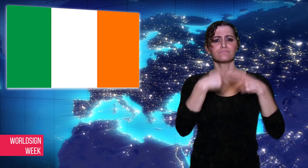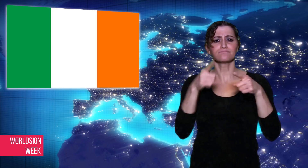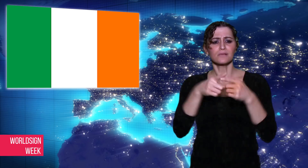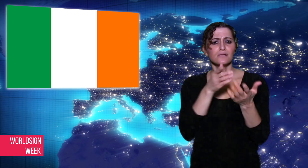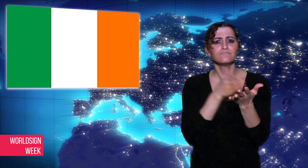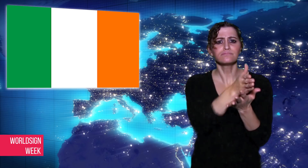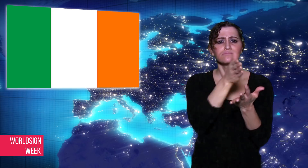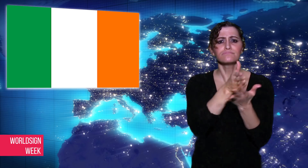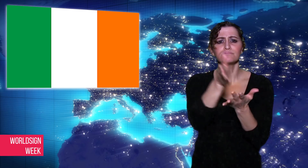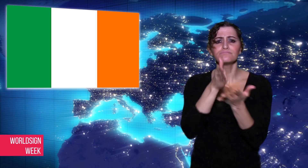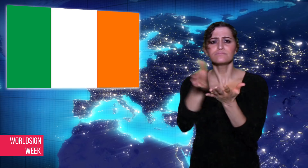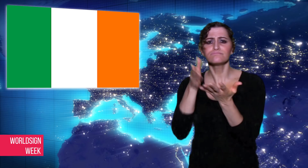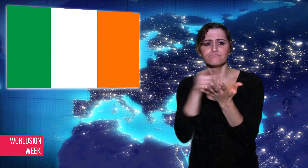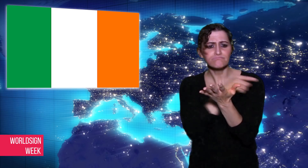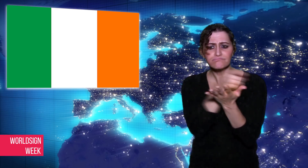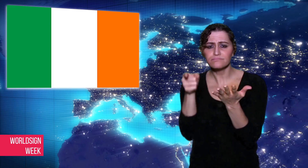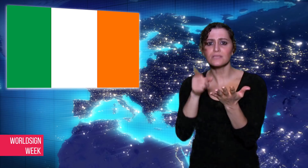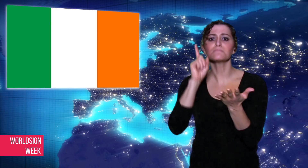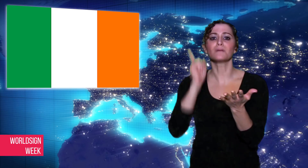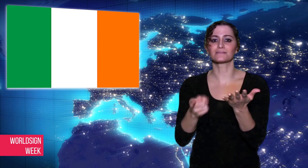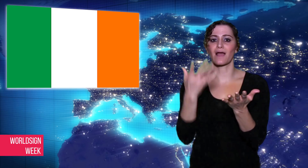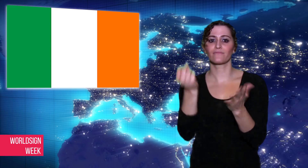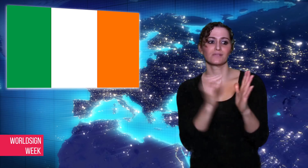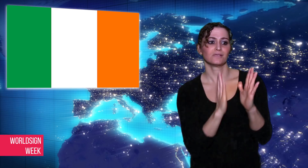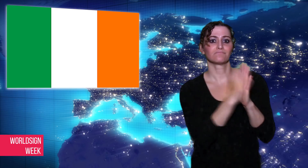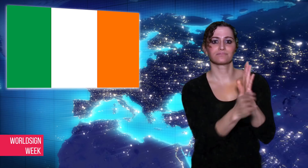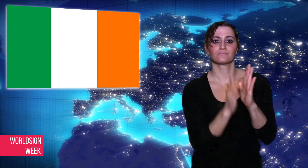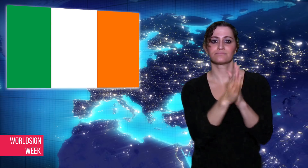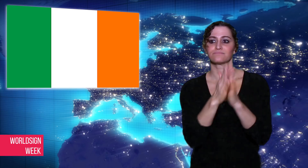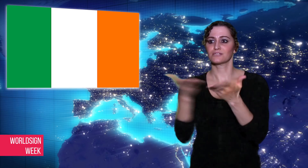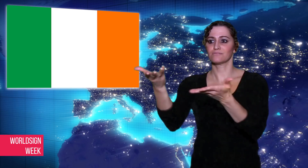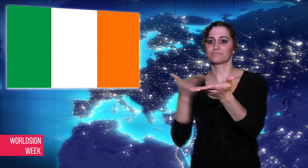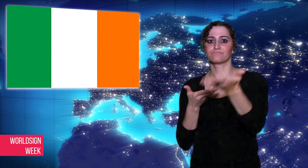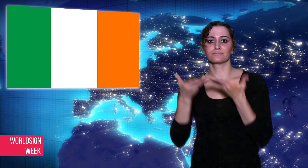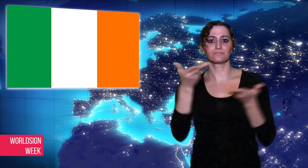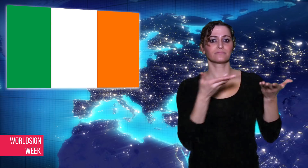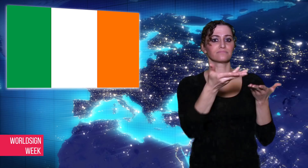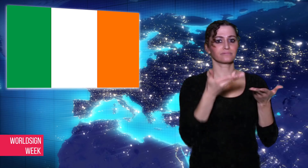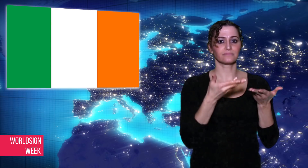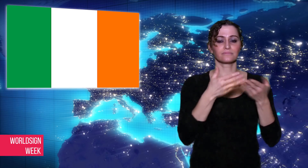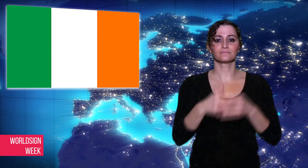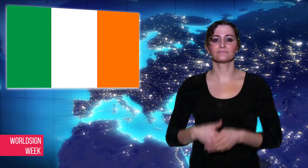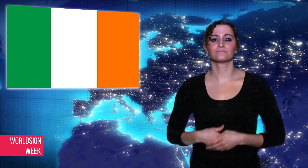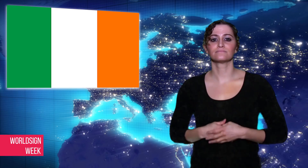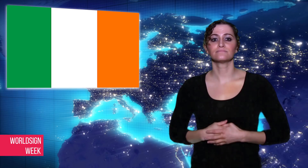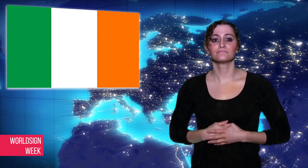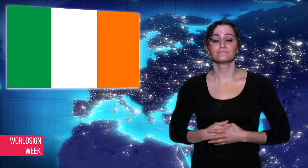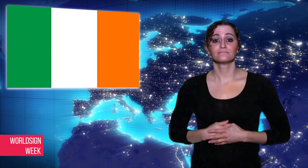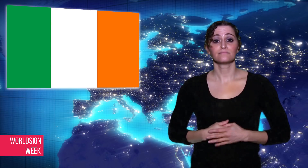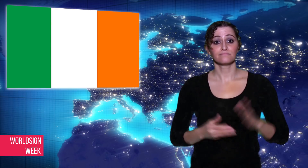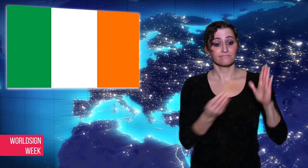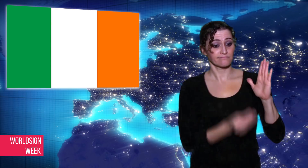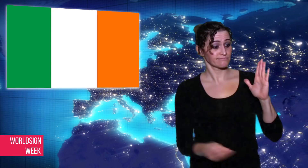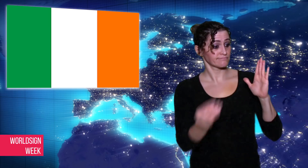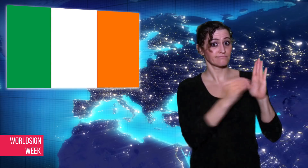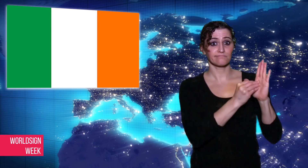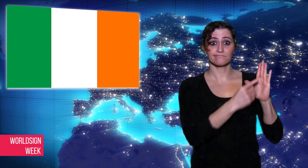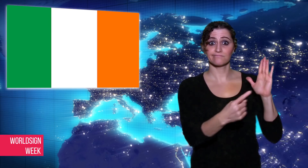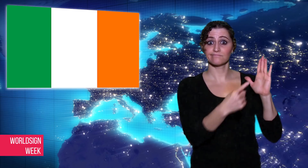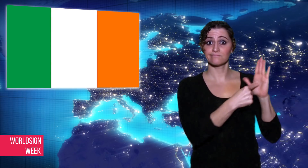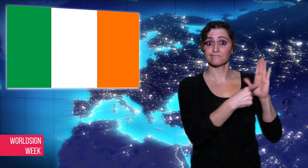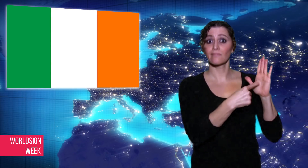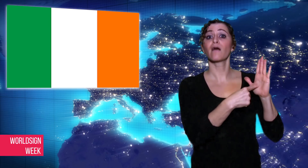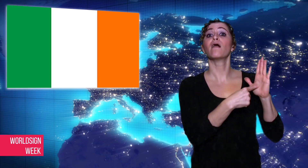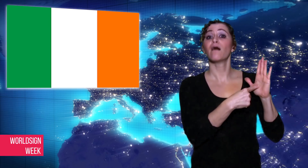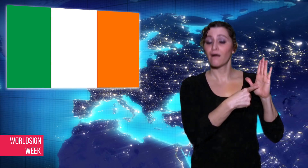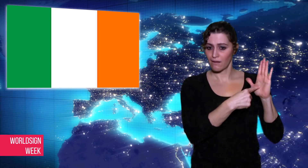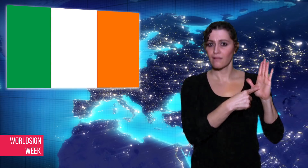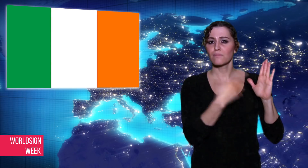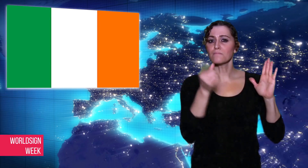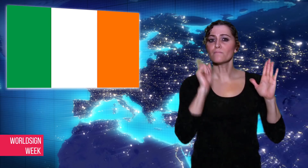estimated 5,000 deaf people in Ireland